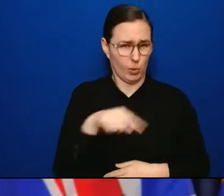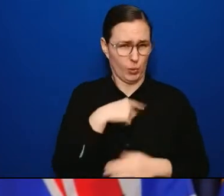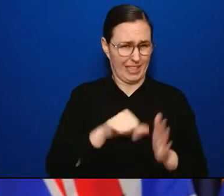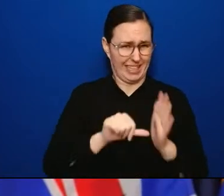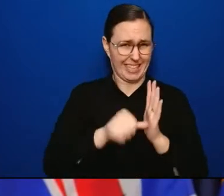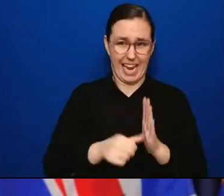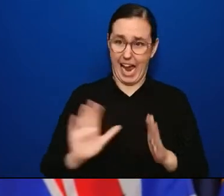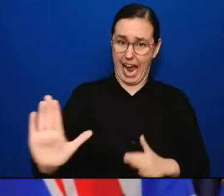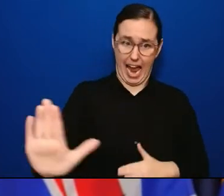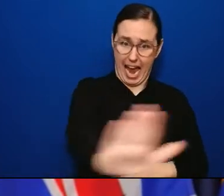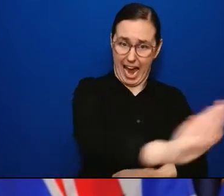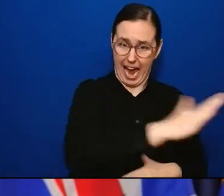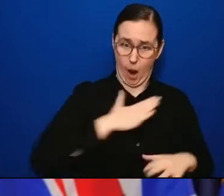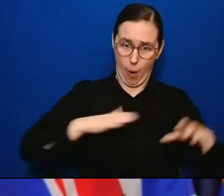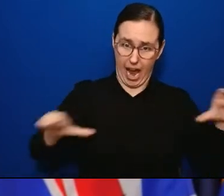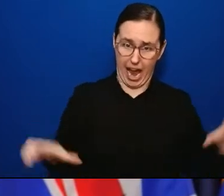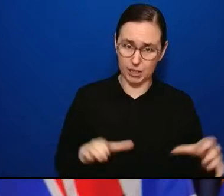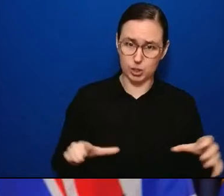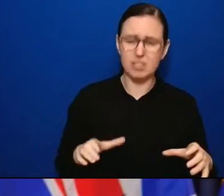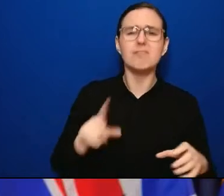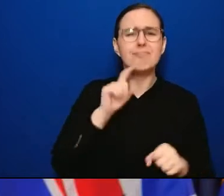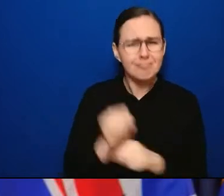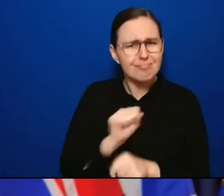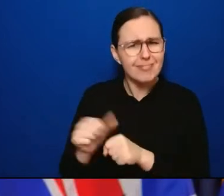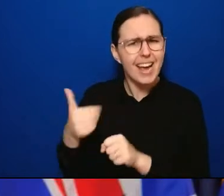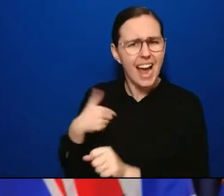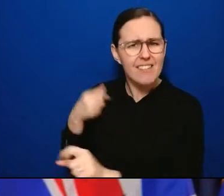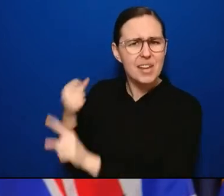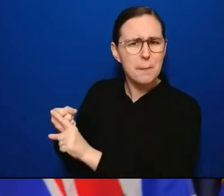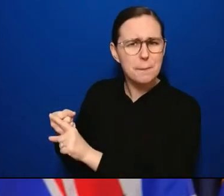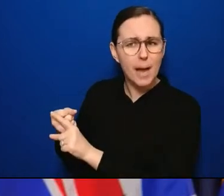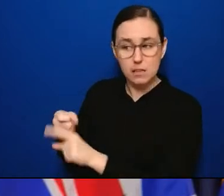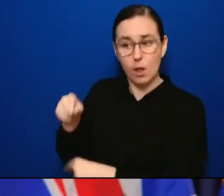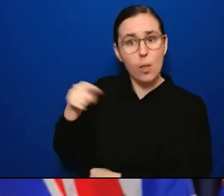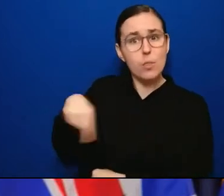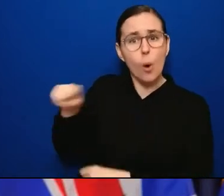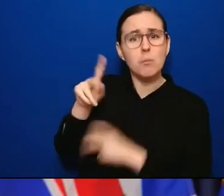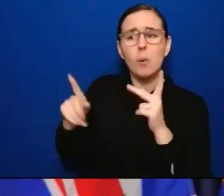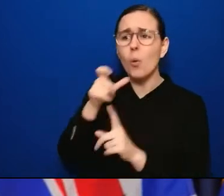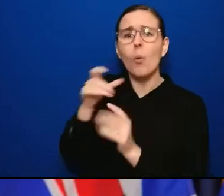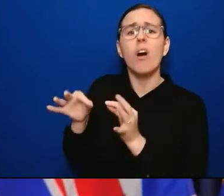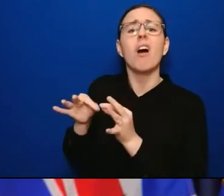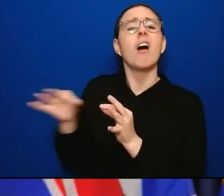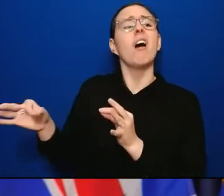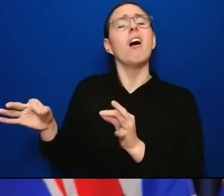the difference we make in it. And the difference. We've made the patients who wish to proceed